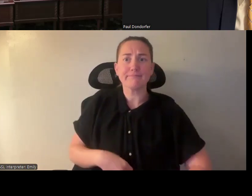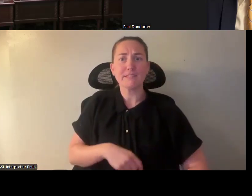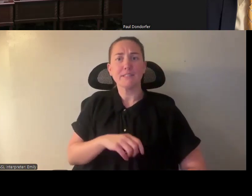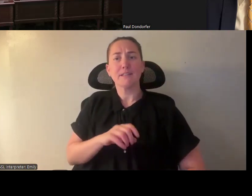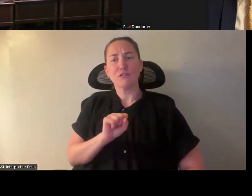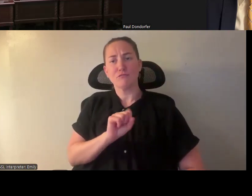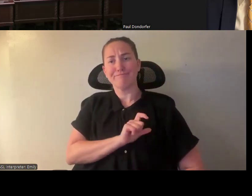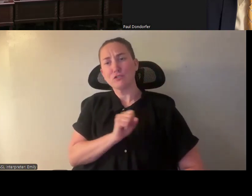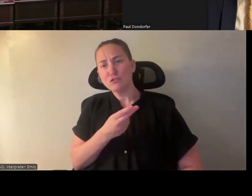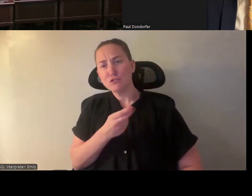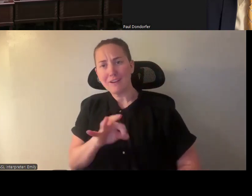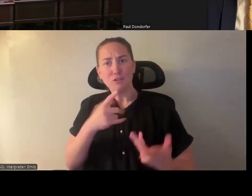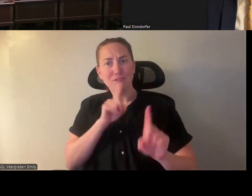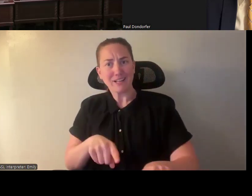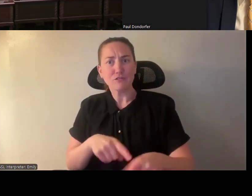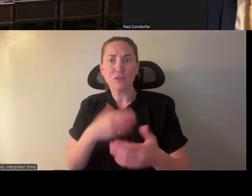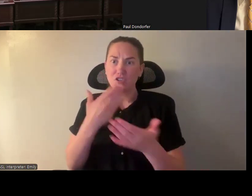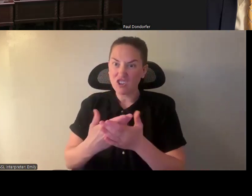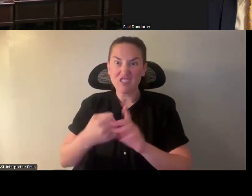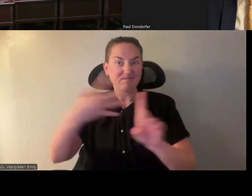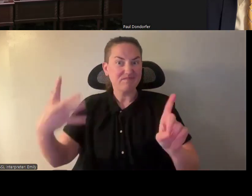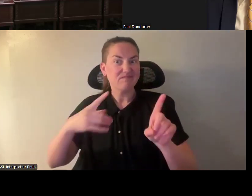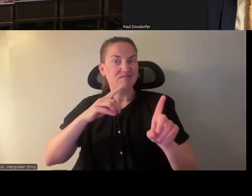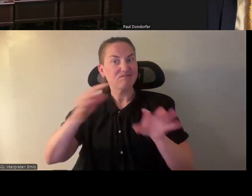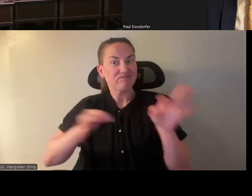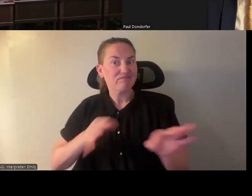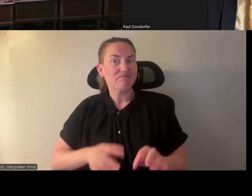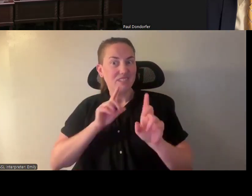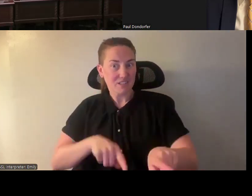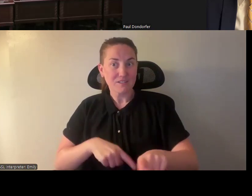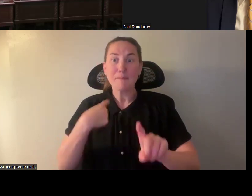us answers really good and thorough answers and we've heard from the public I've gotten